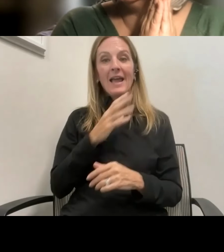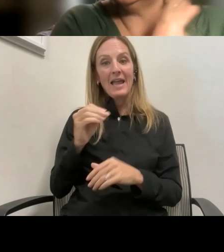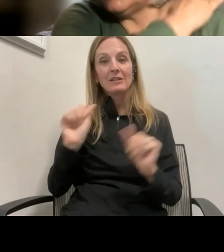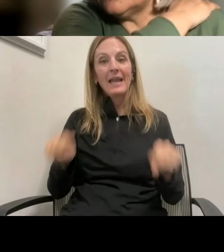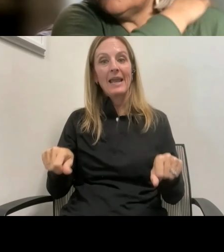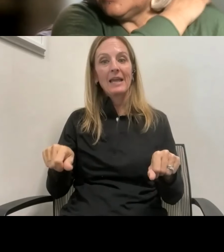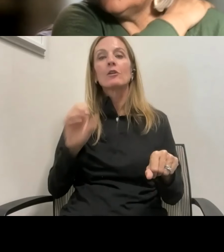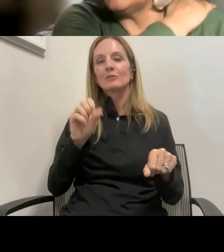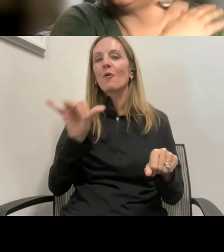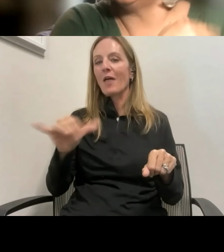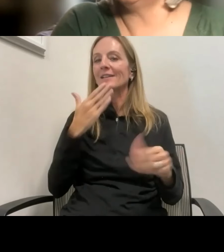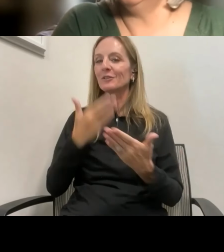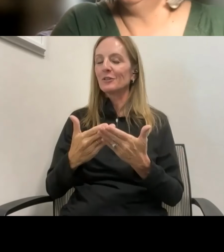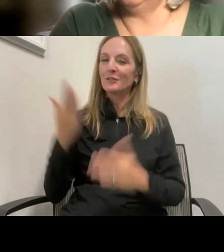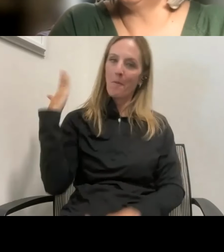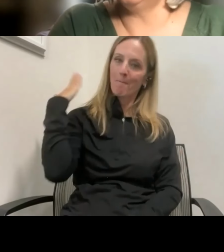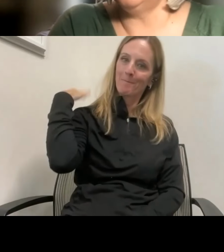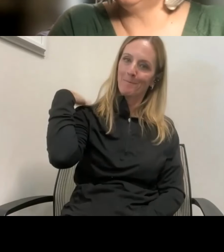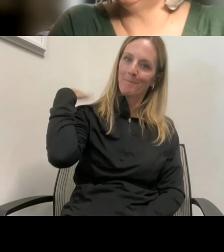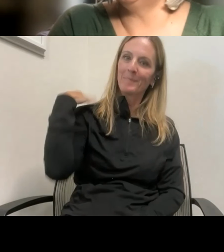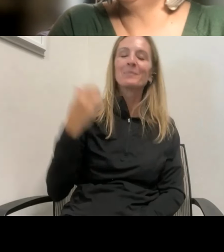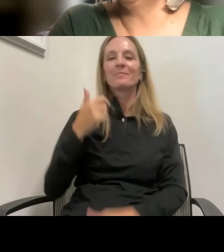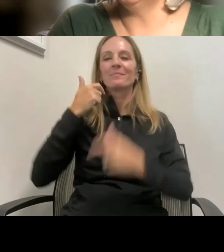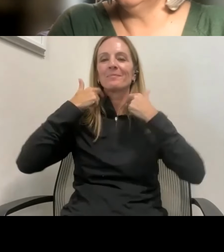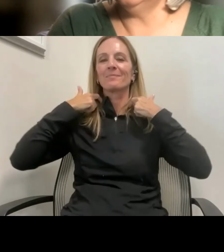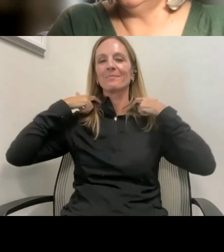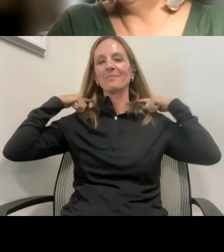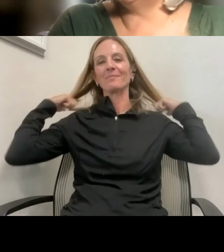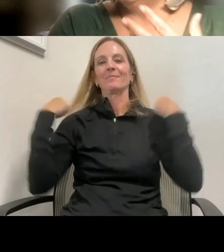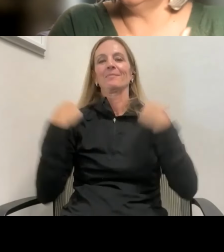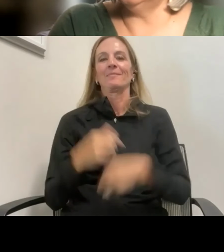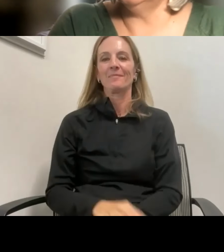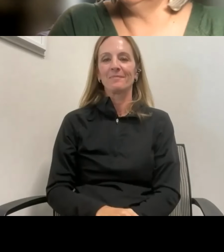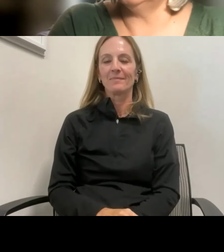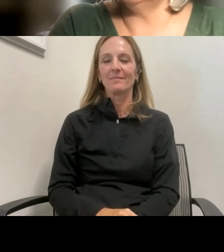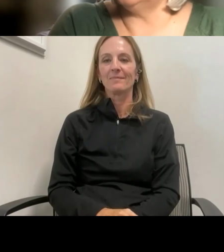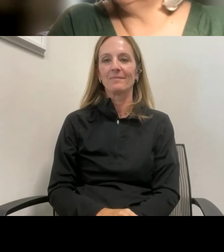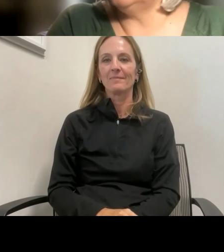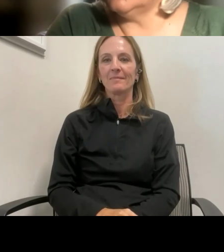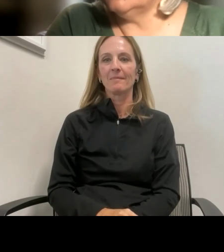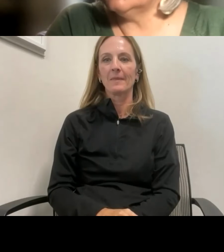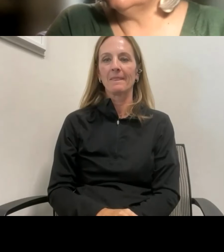so pat on the back for that, I'm so happy. Another thing is around the communications,